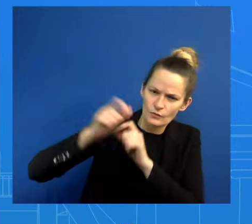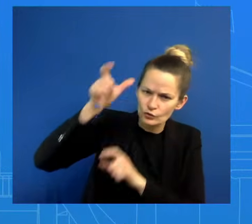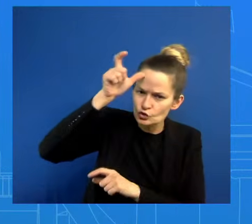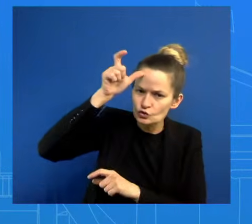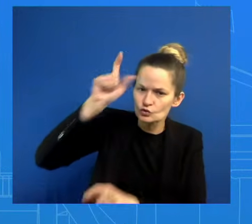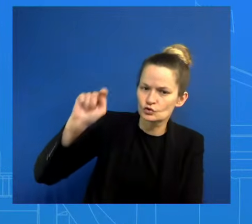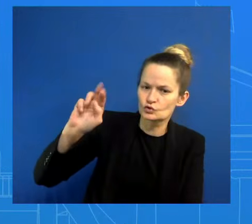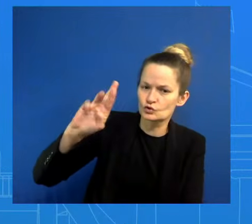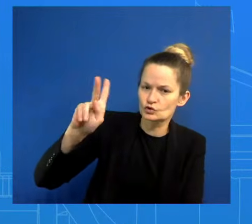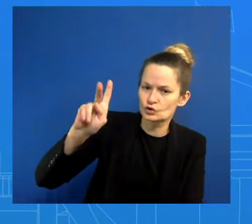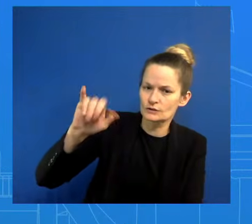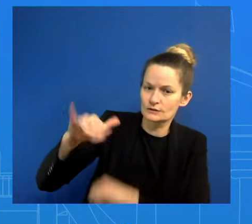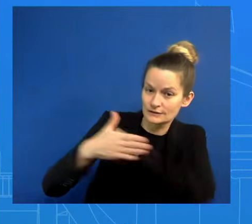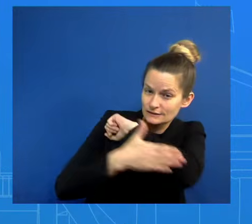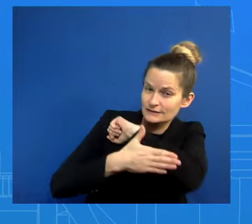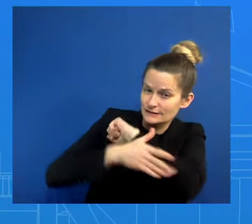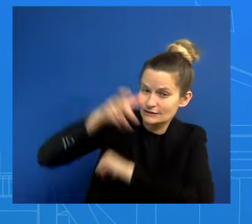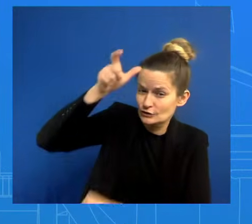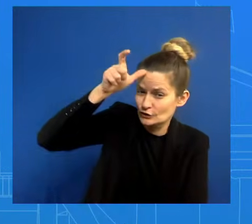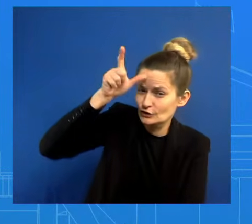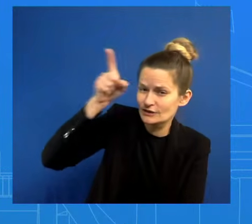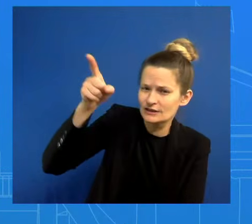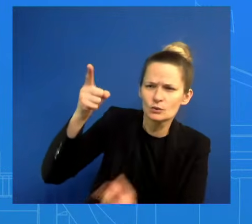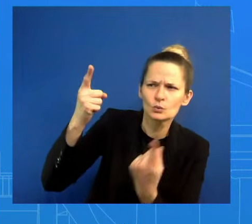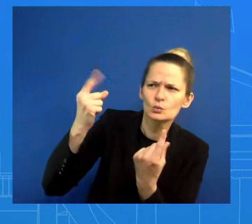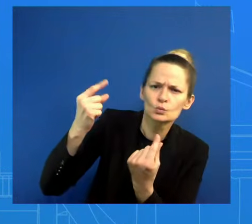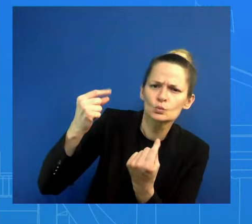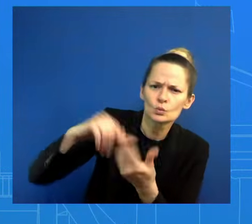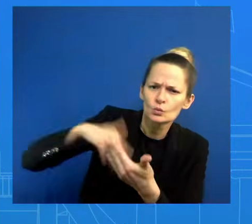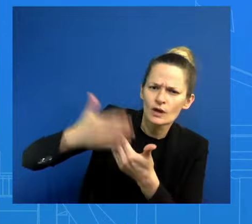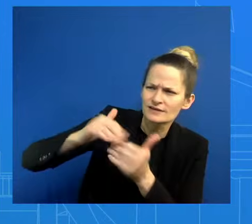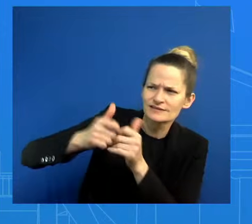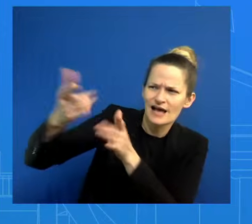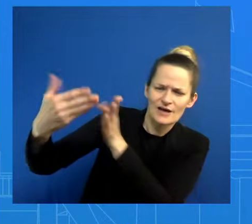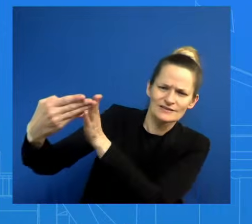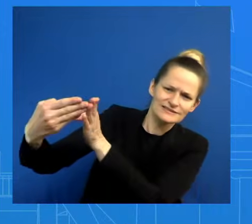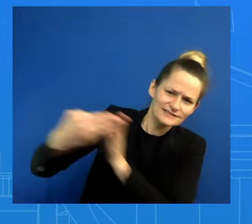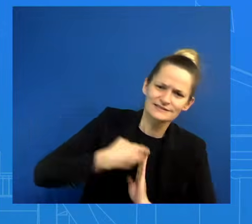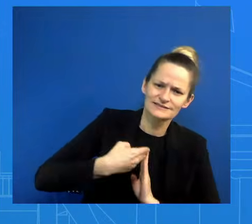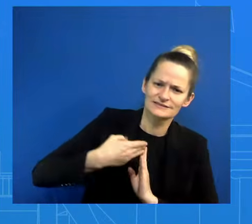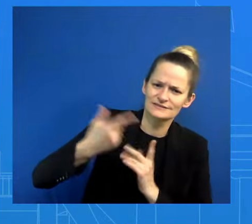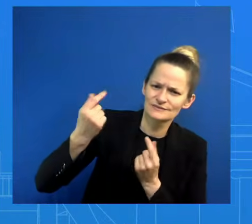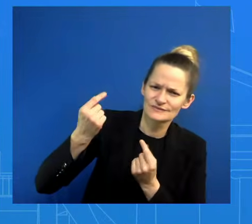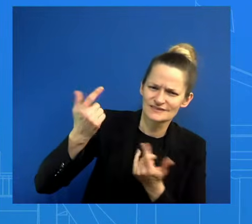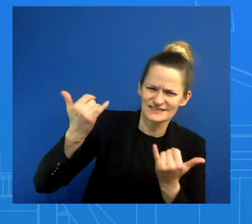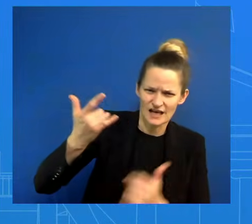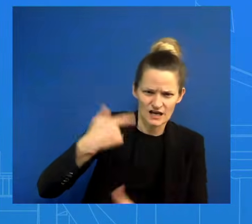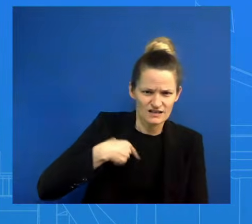you know, to a higher level? Are you frustrated with Turkey's reluctance to back away from this rule --